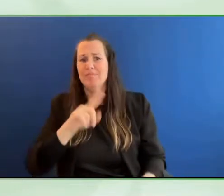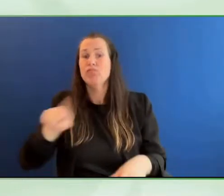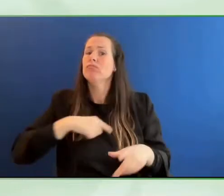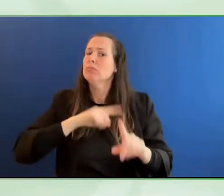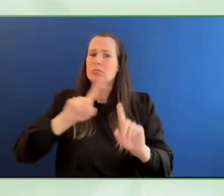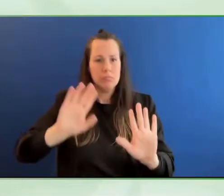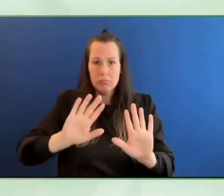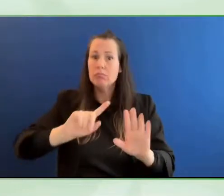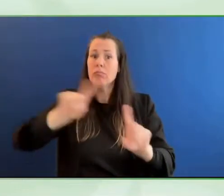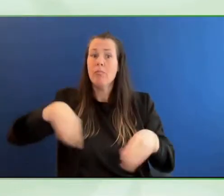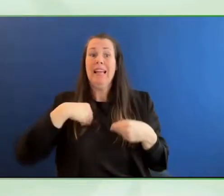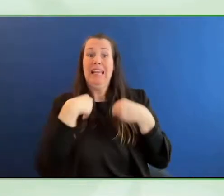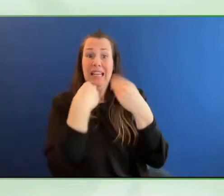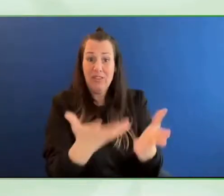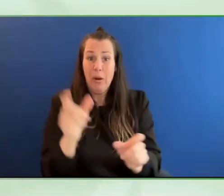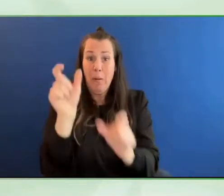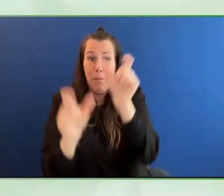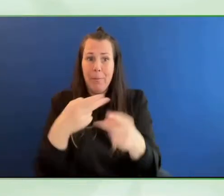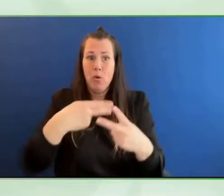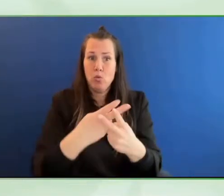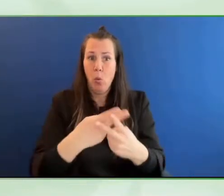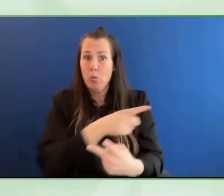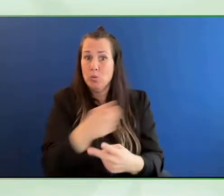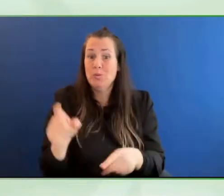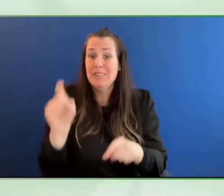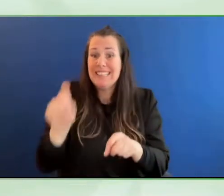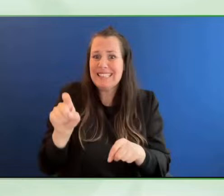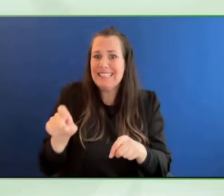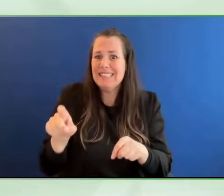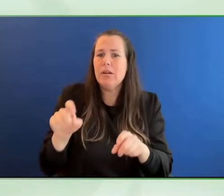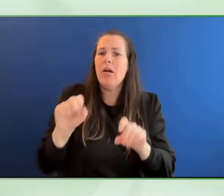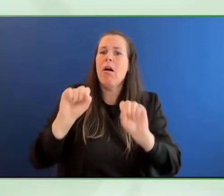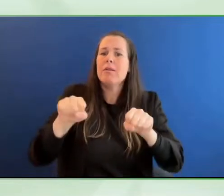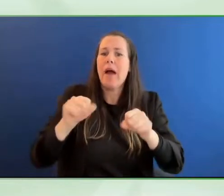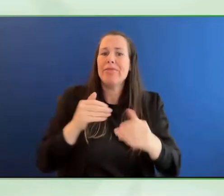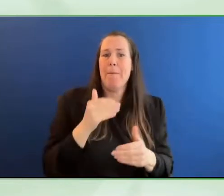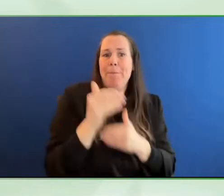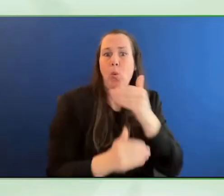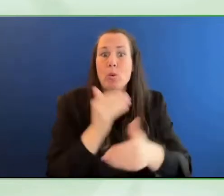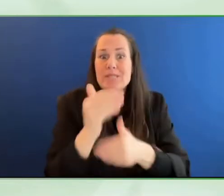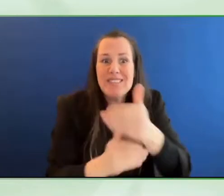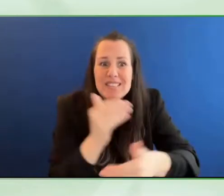We need to make sure we are still accountable to the content we are publishing on the web.